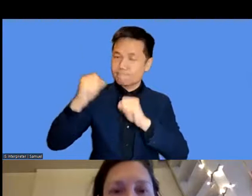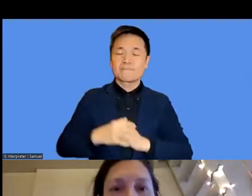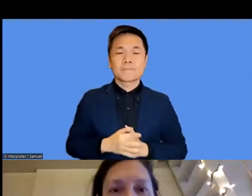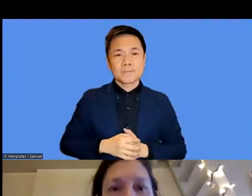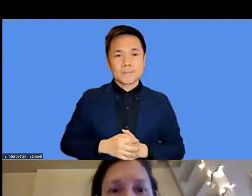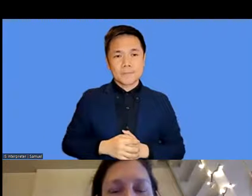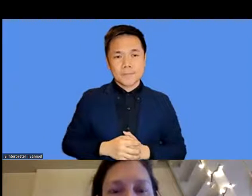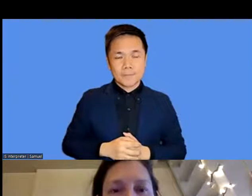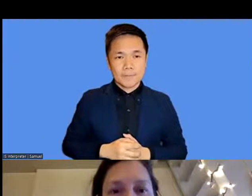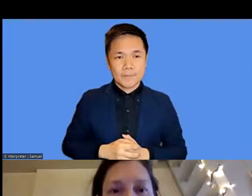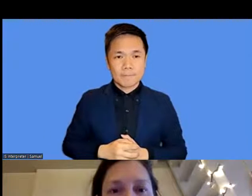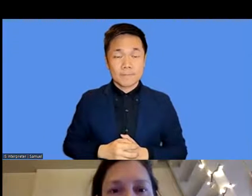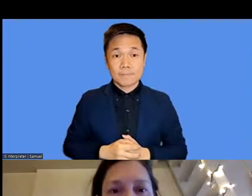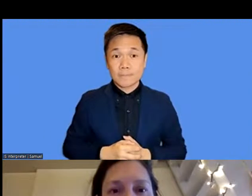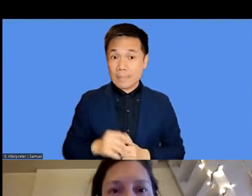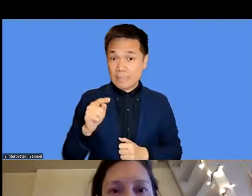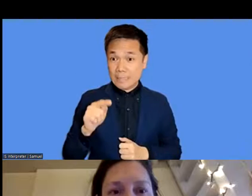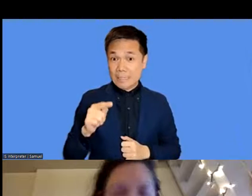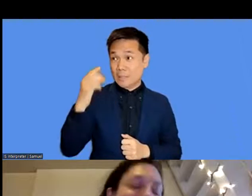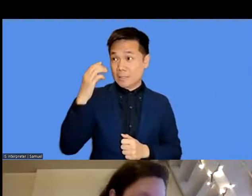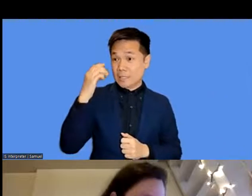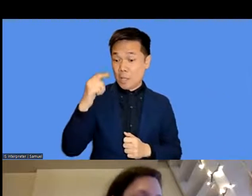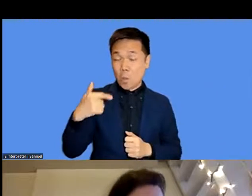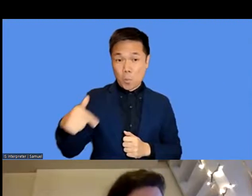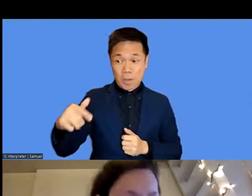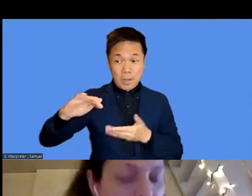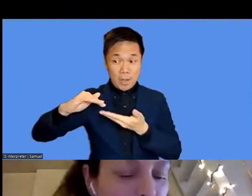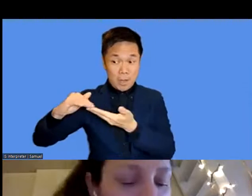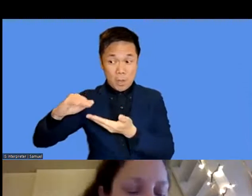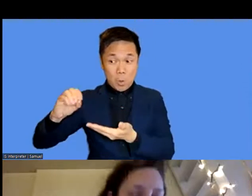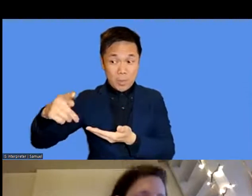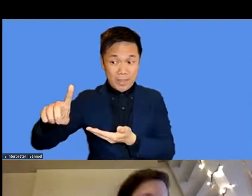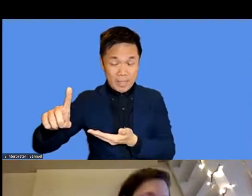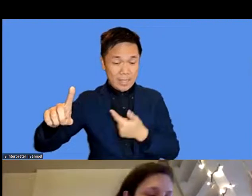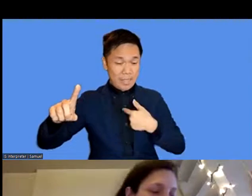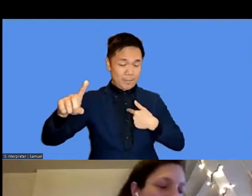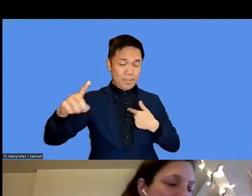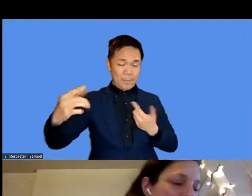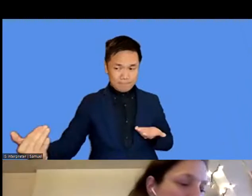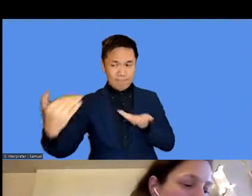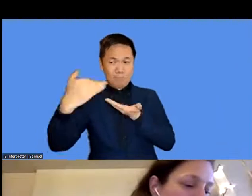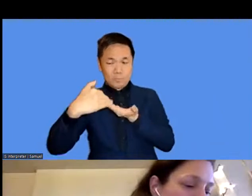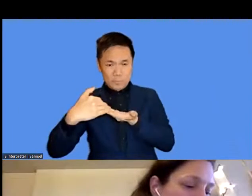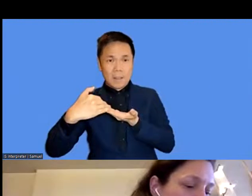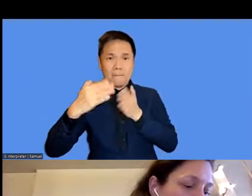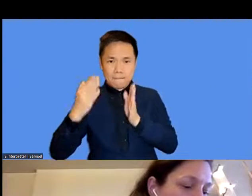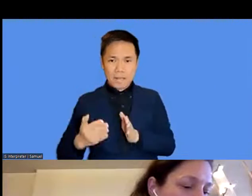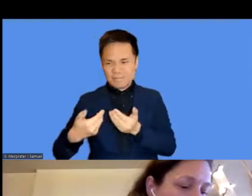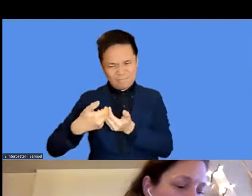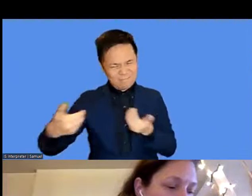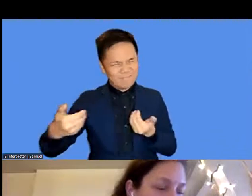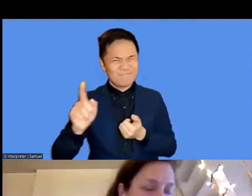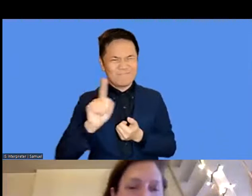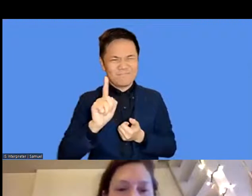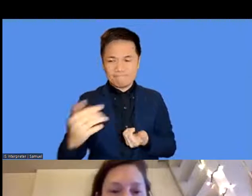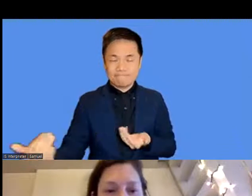This co creation approach and the need for having a framework that is inclusive and that